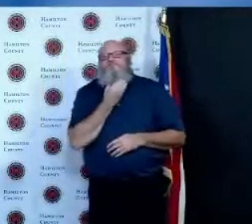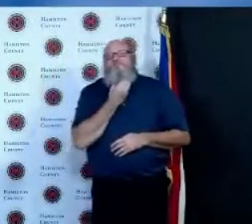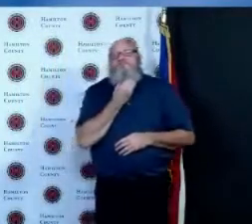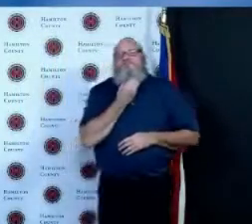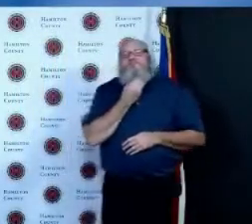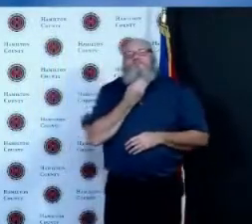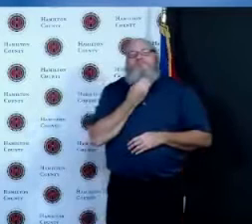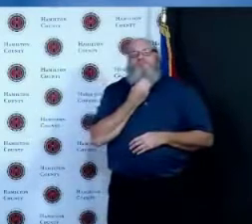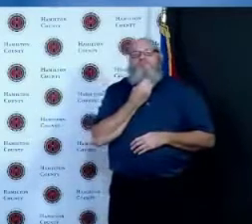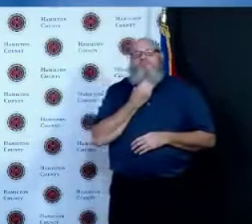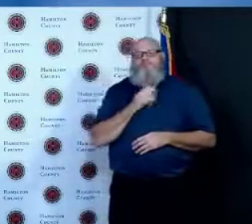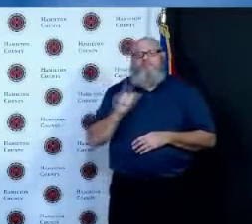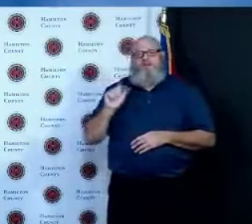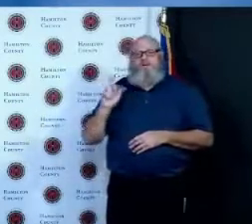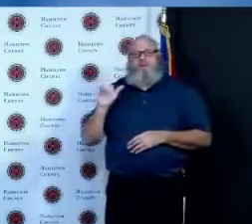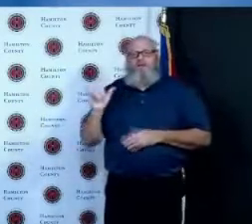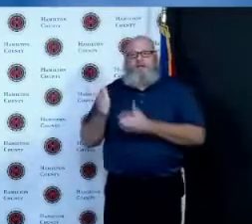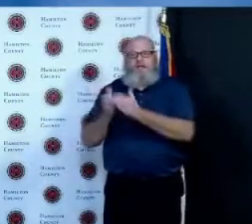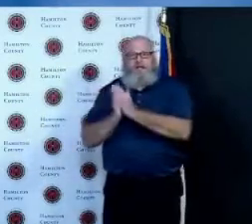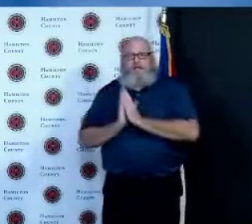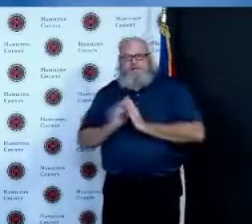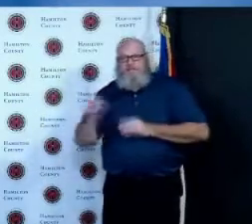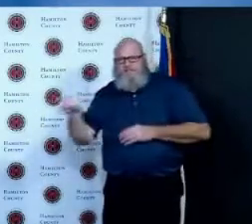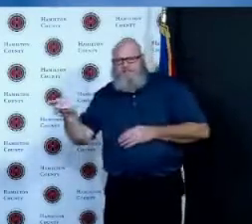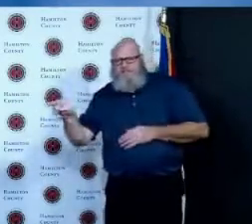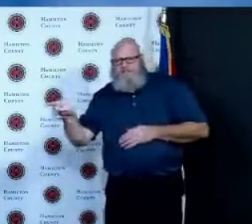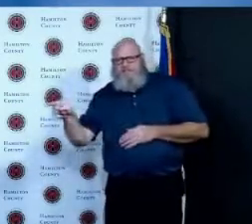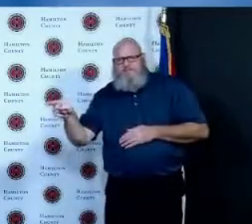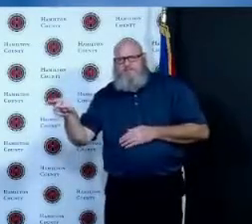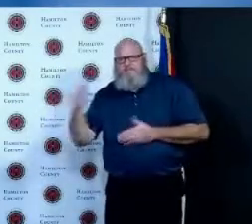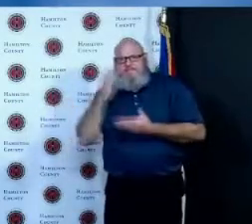are going to have access because those are questions people have if I don't have access to a